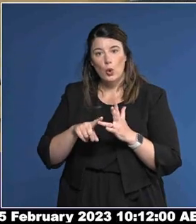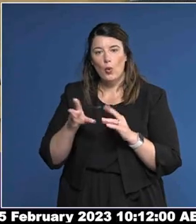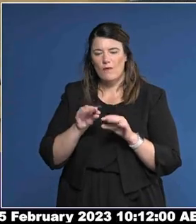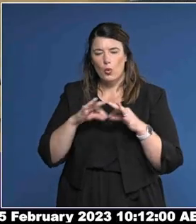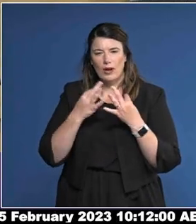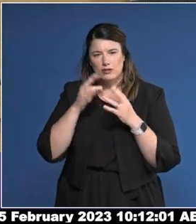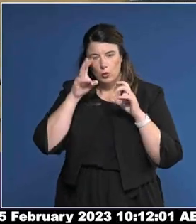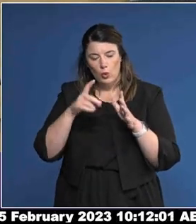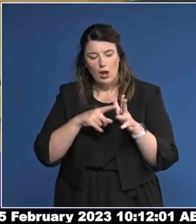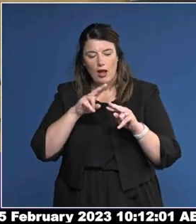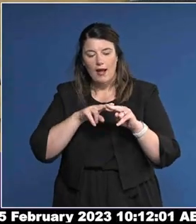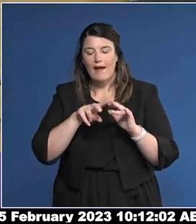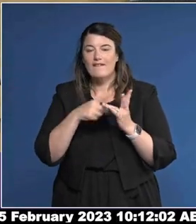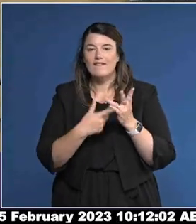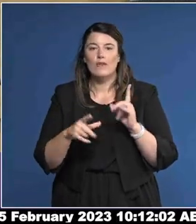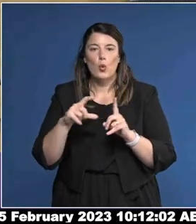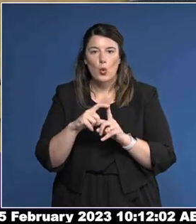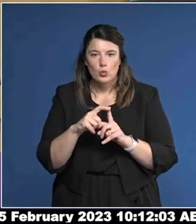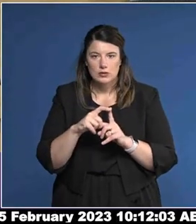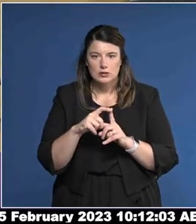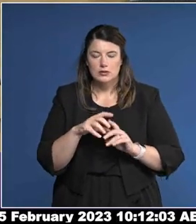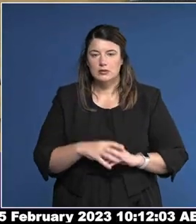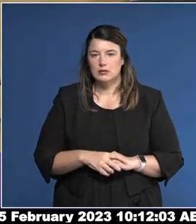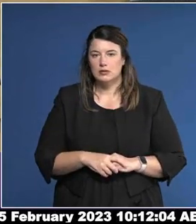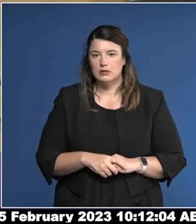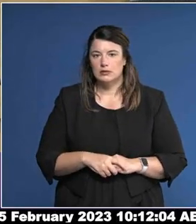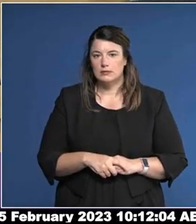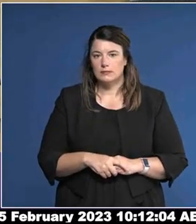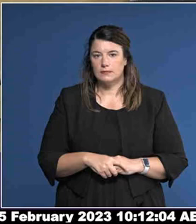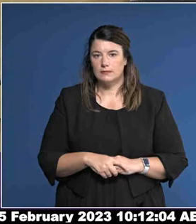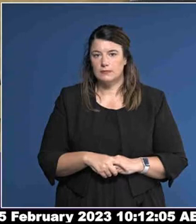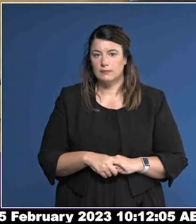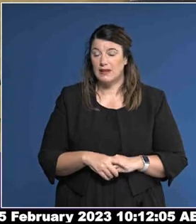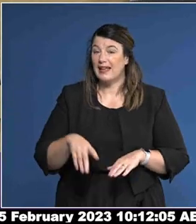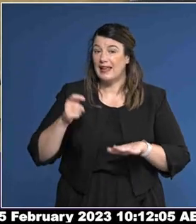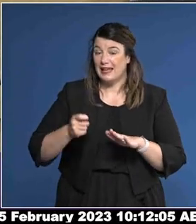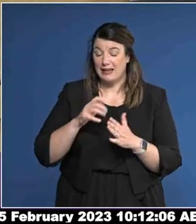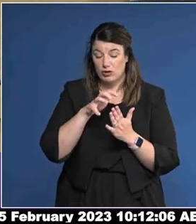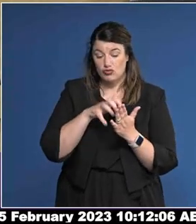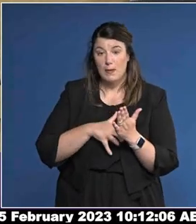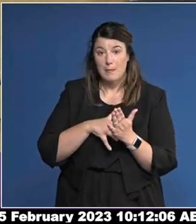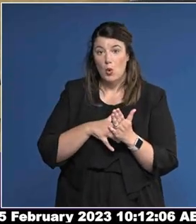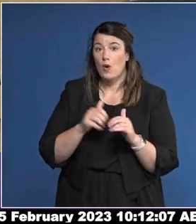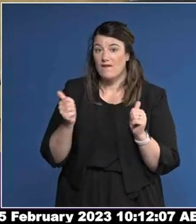And Commissioners have completed their hearing report in relation to Afford, but